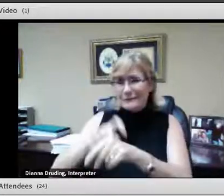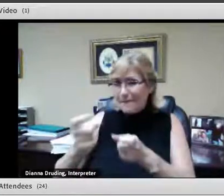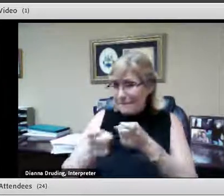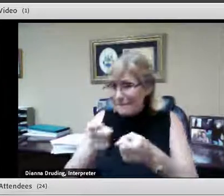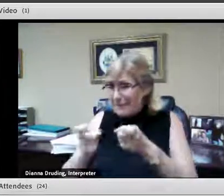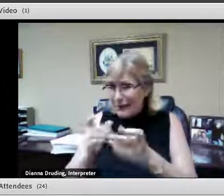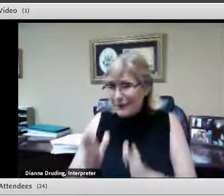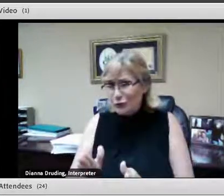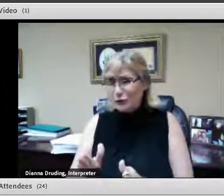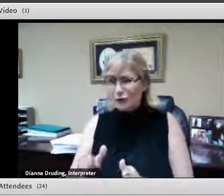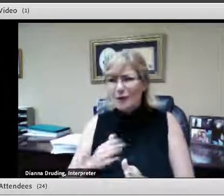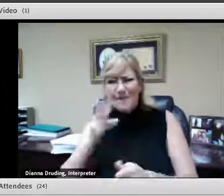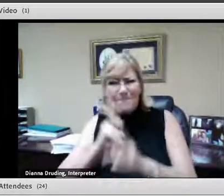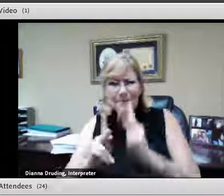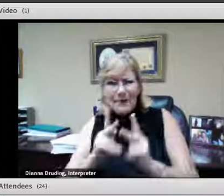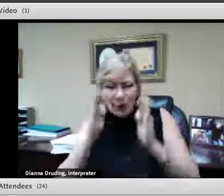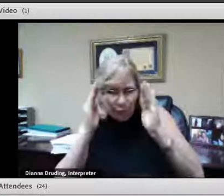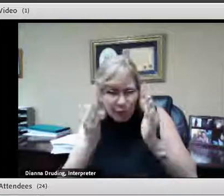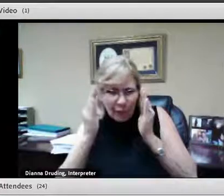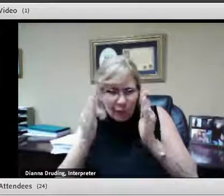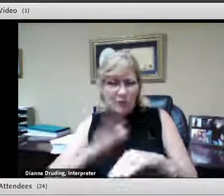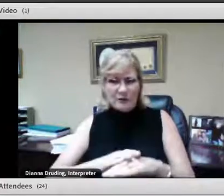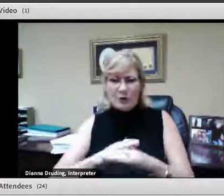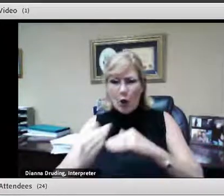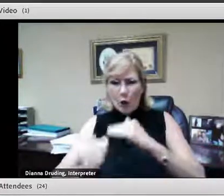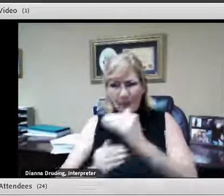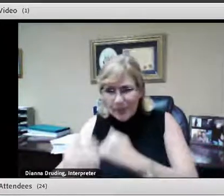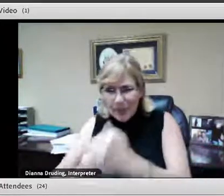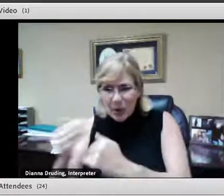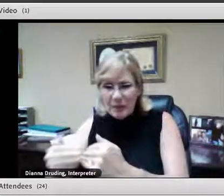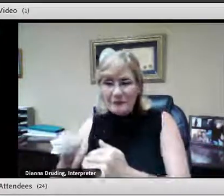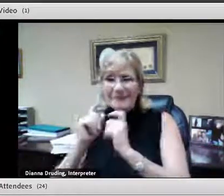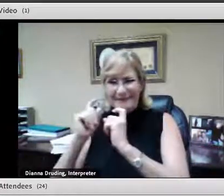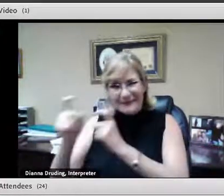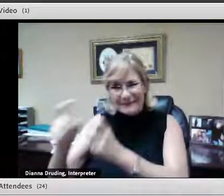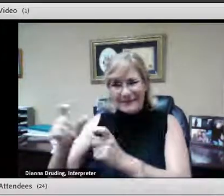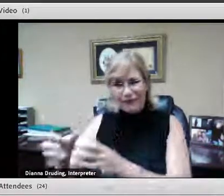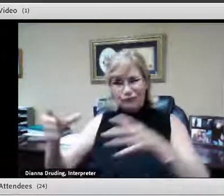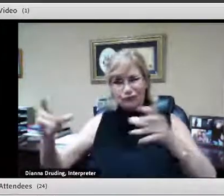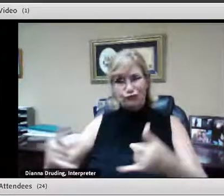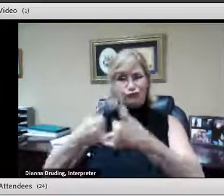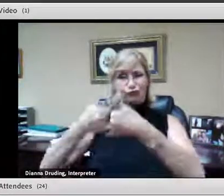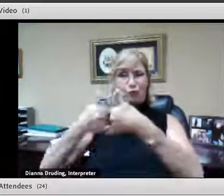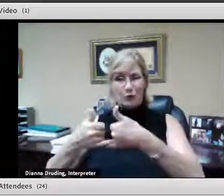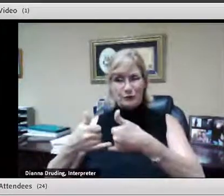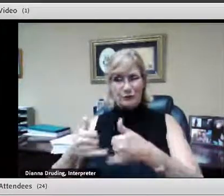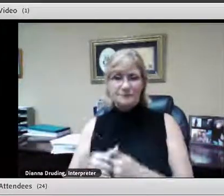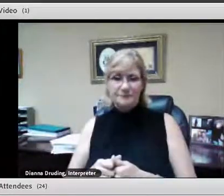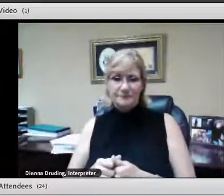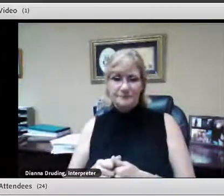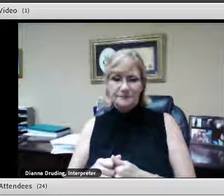people who are really focused on the process, I like to give them superlative awards instead of just, you know, the person who won.